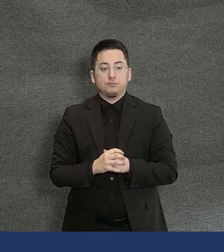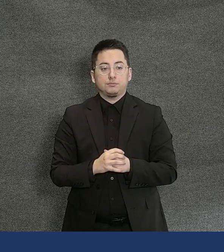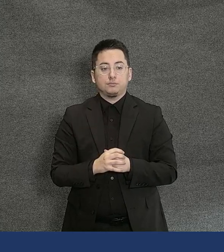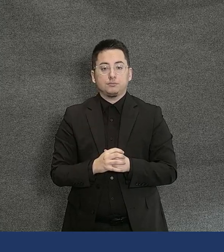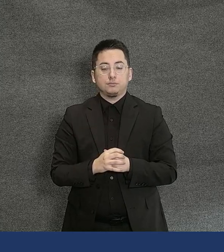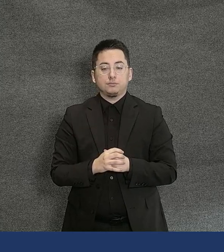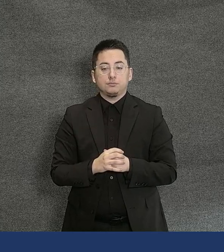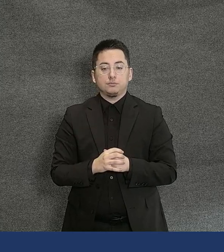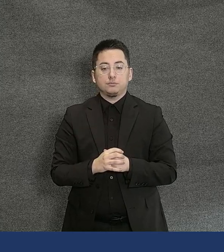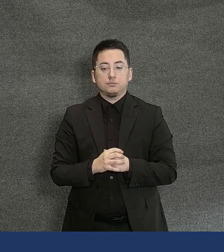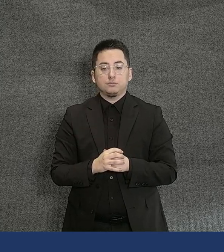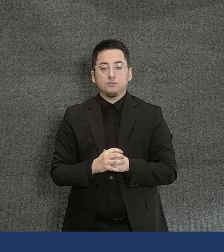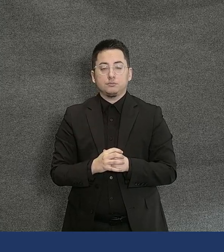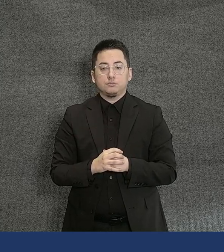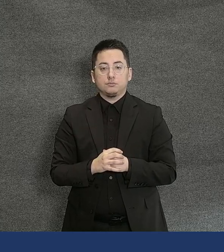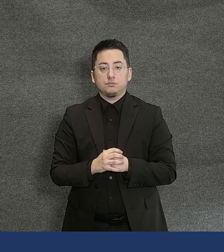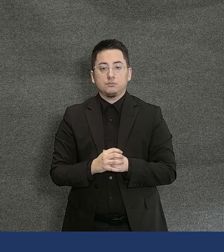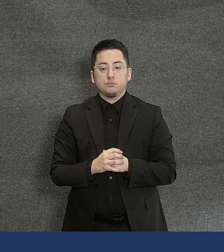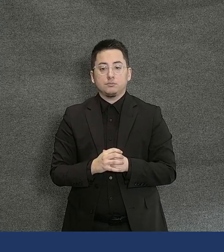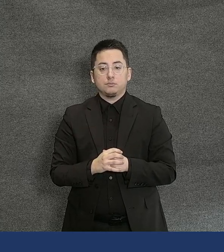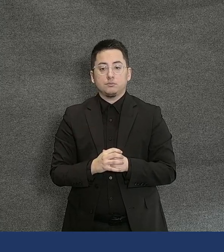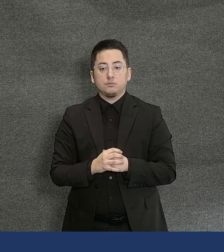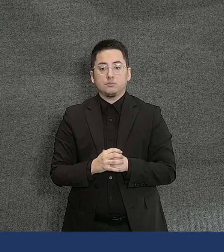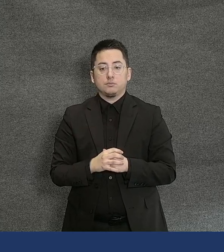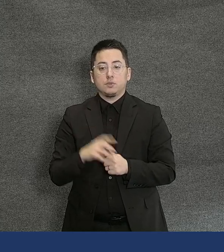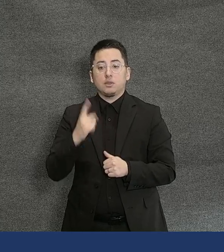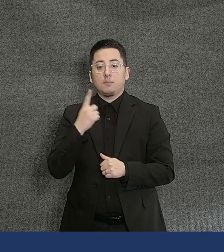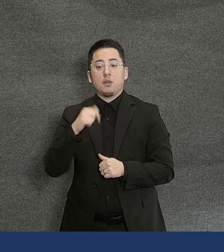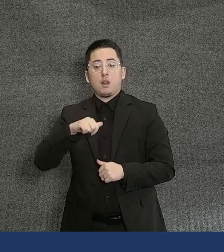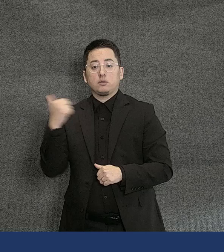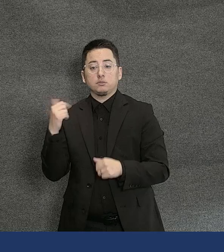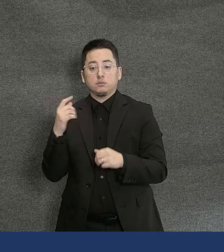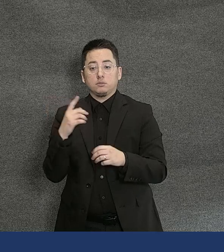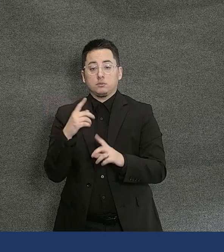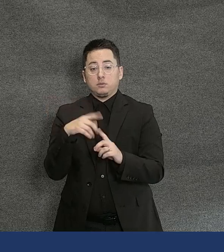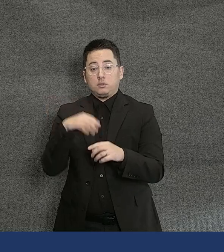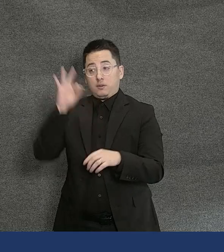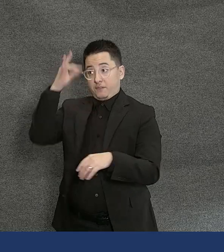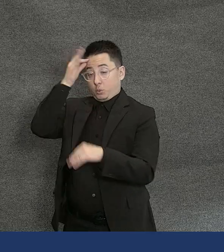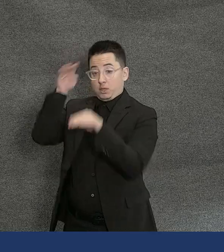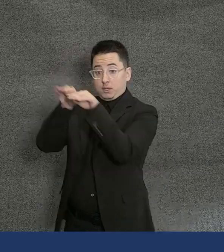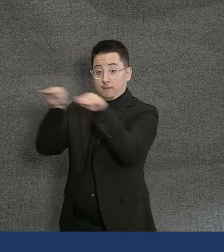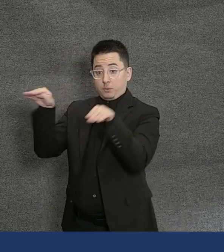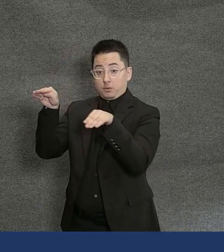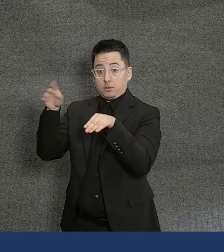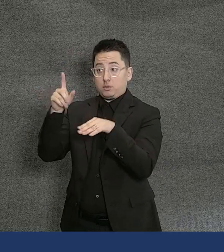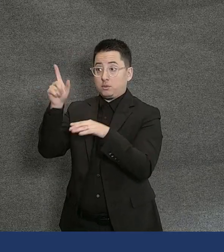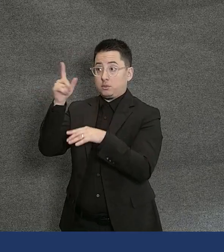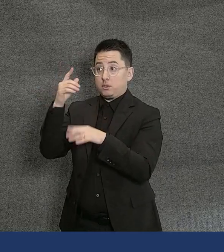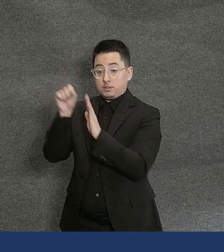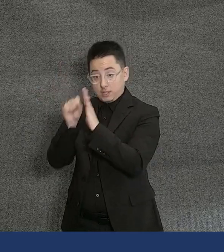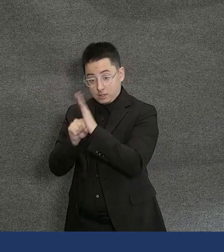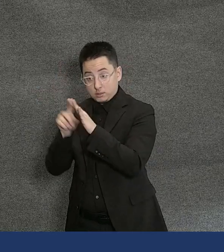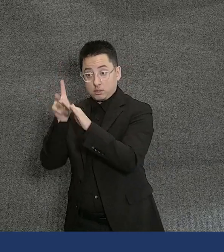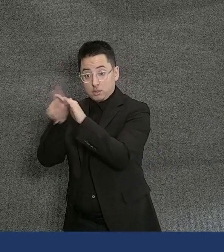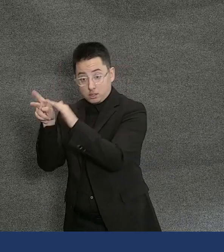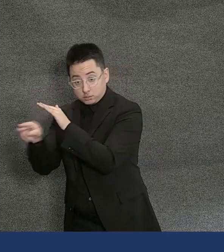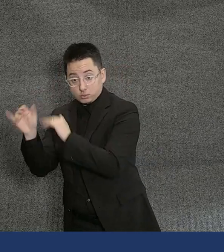in the face of federal and state impending budget cuts, is we need to protect the wins that we have already had.